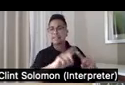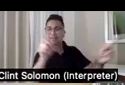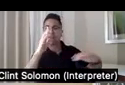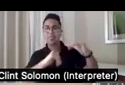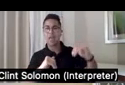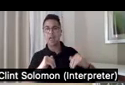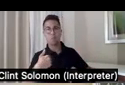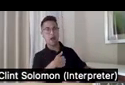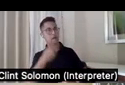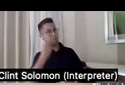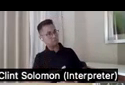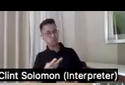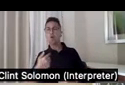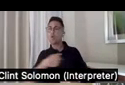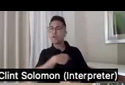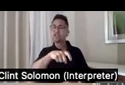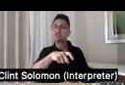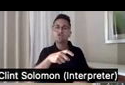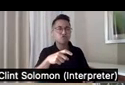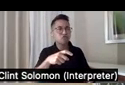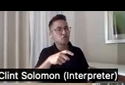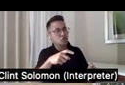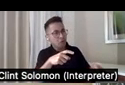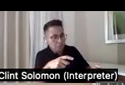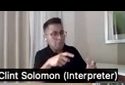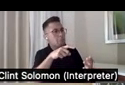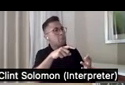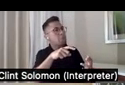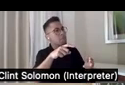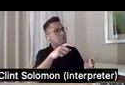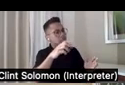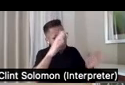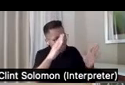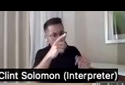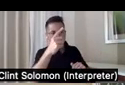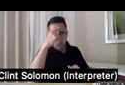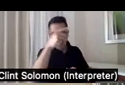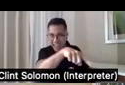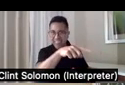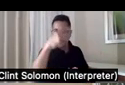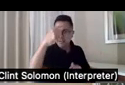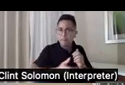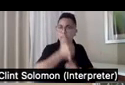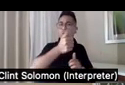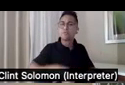attend to what they feel what they find to be most important about an experience what stands out to